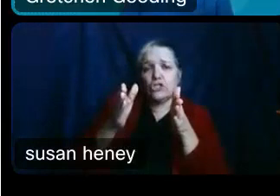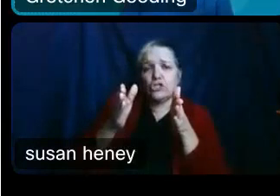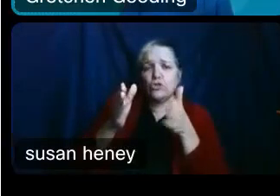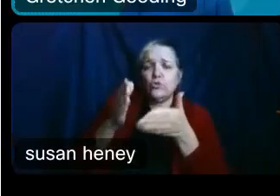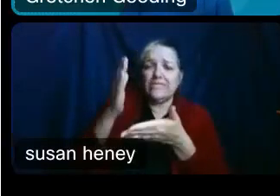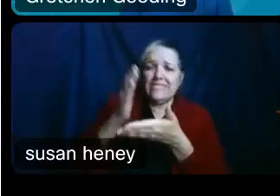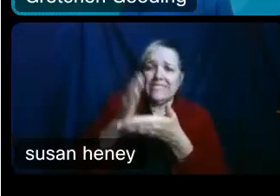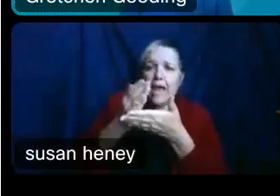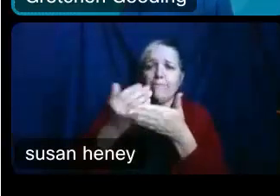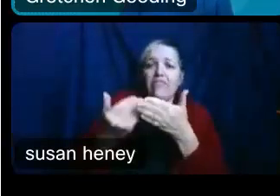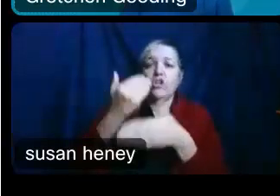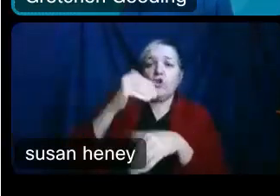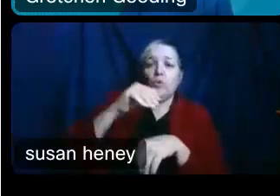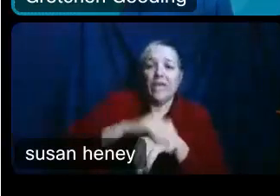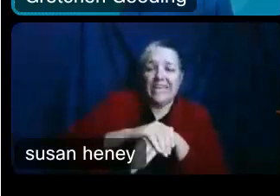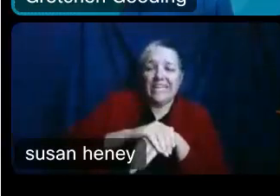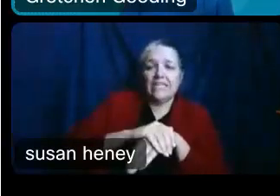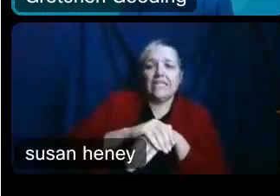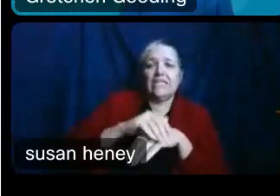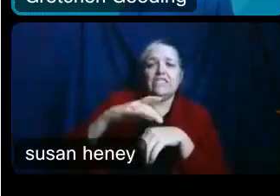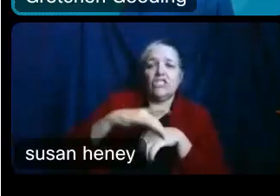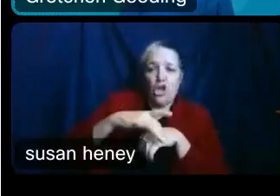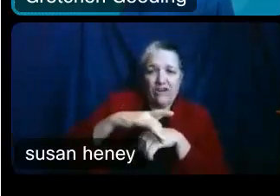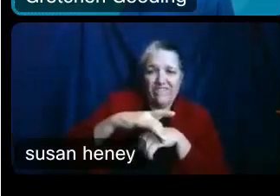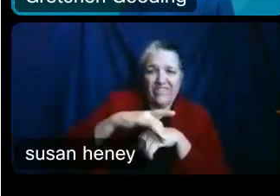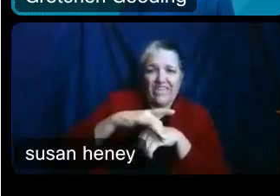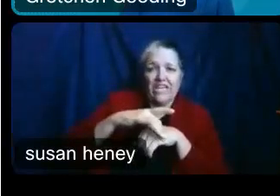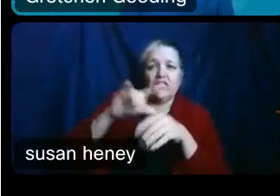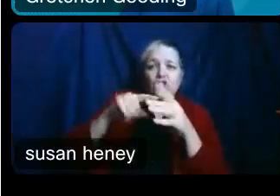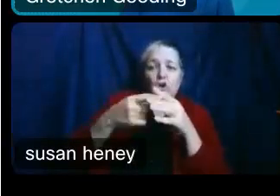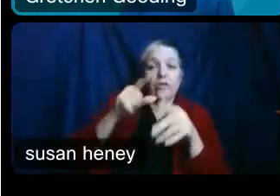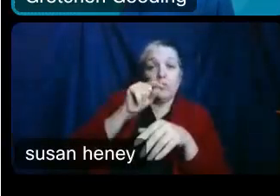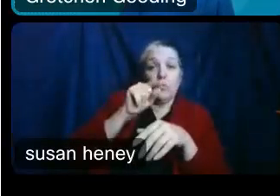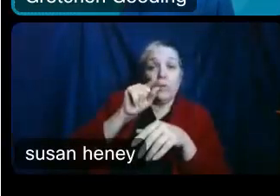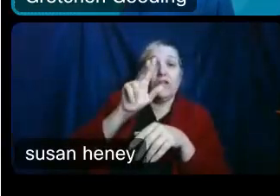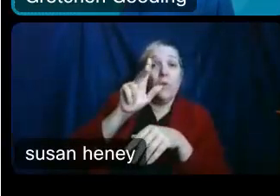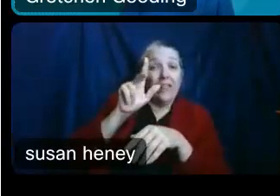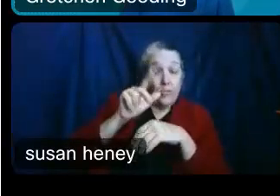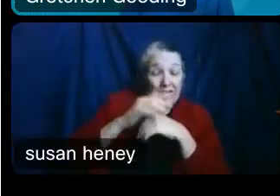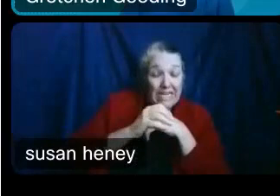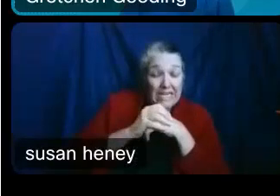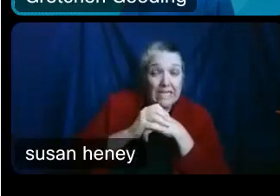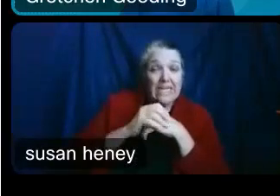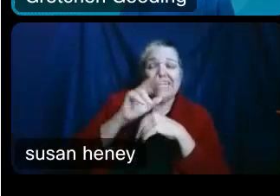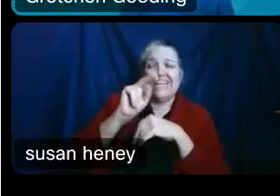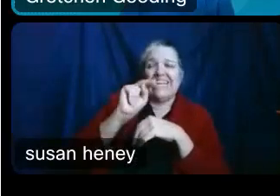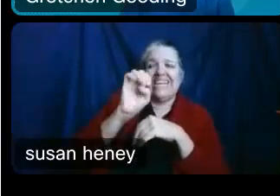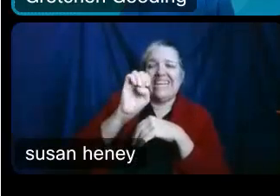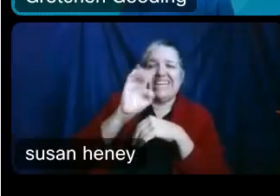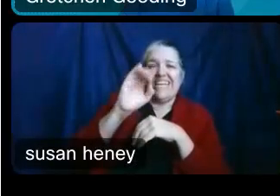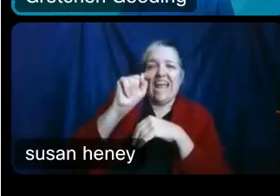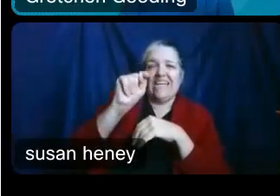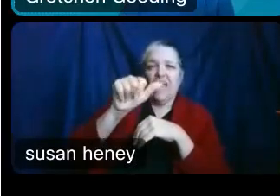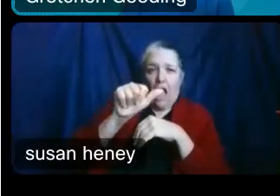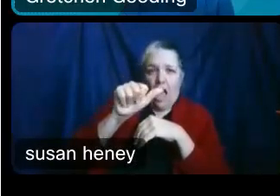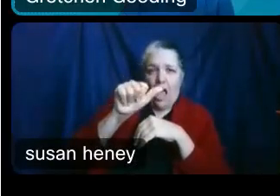area (or NECTA geography) starting with the 2023 release.